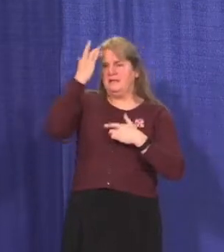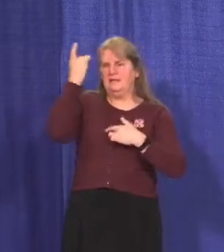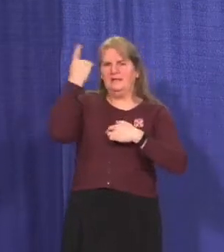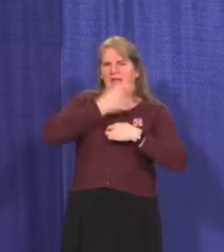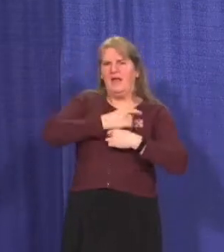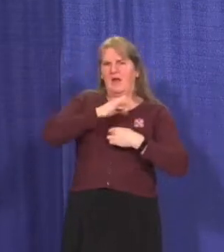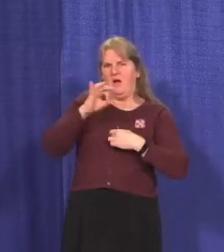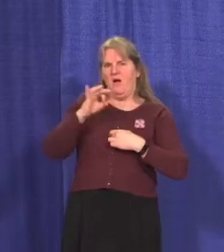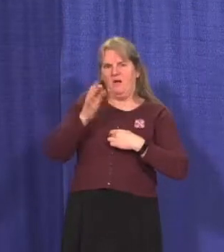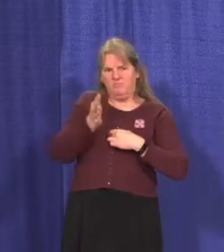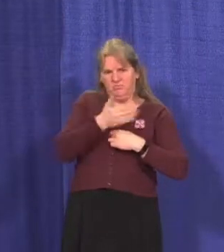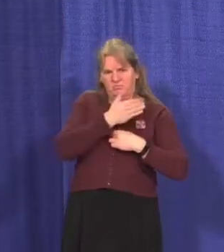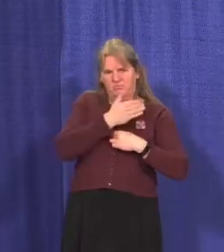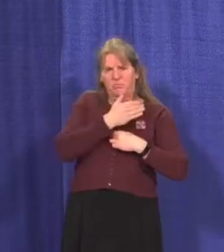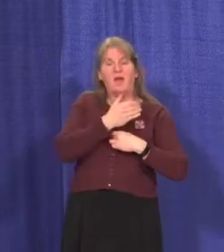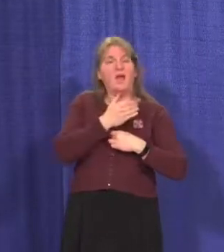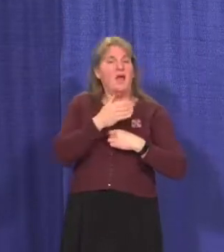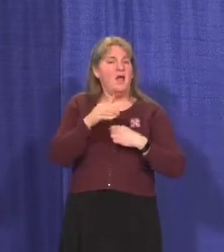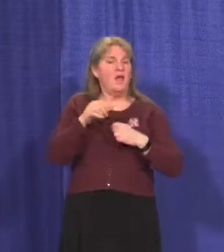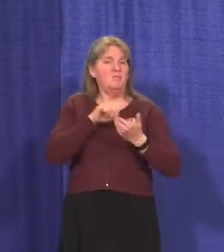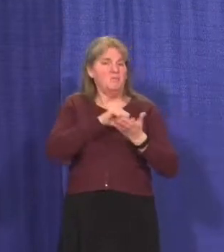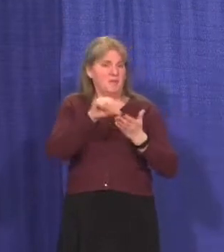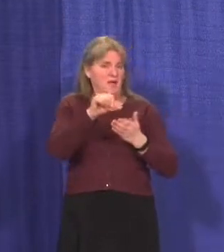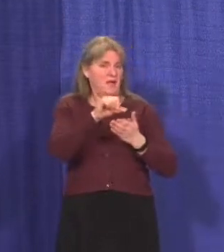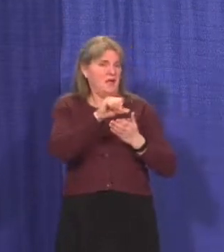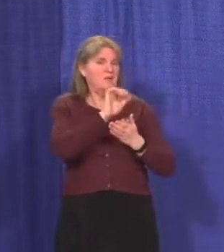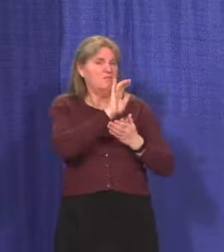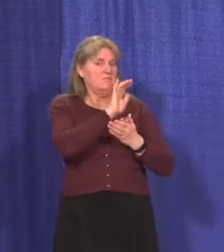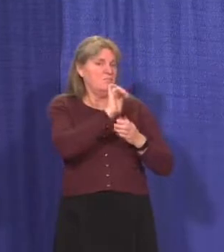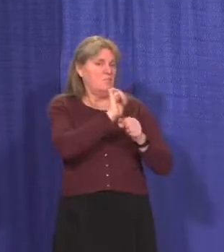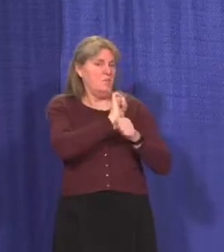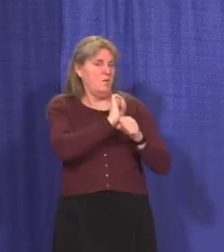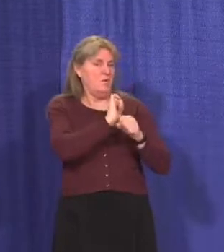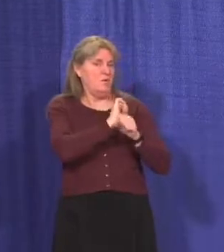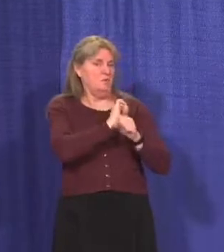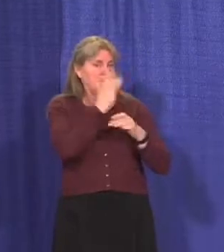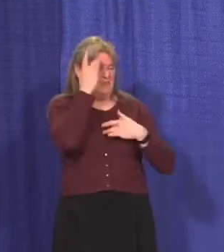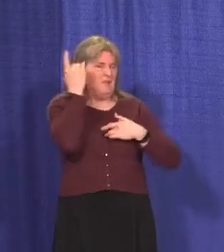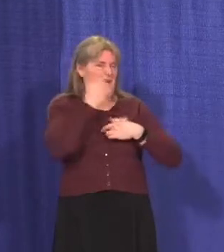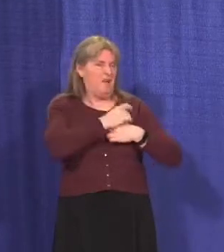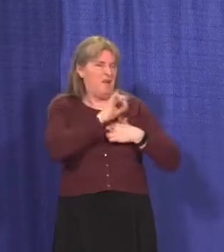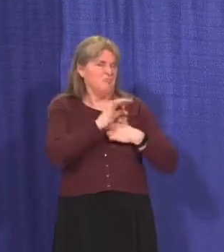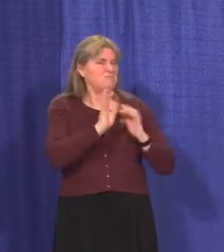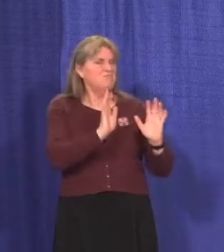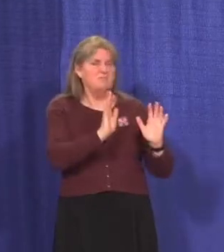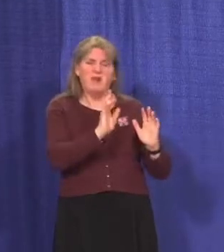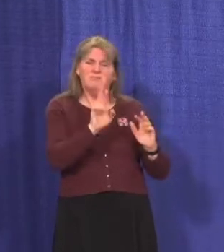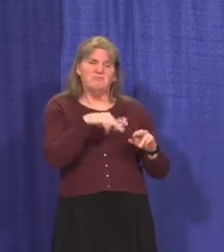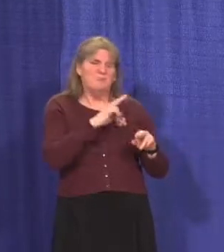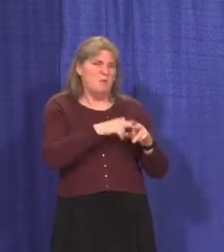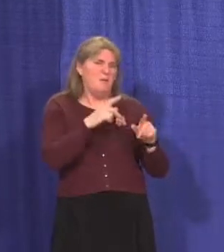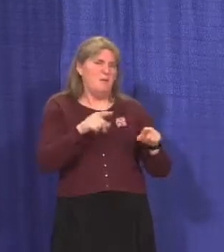appropriately. Those symptoms proved to be